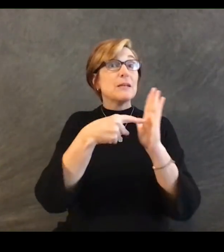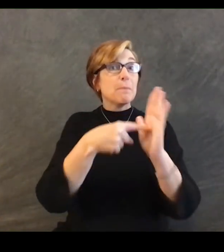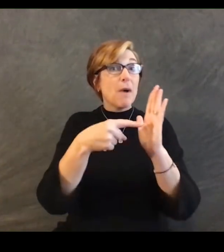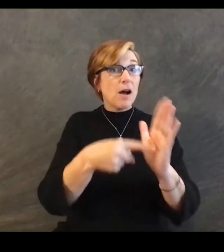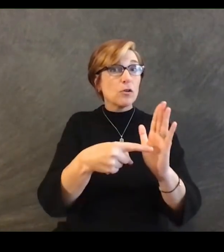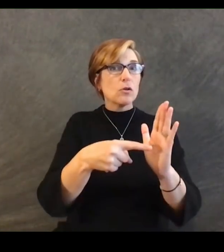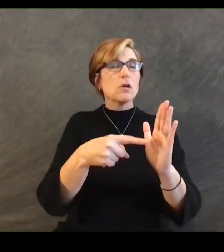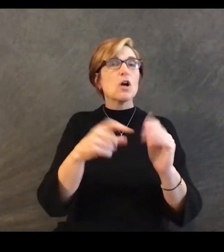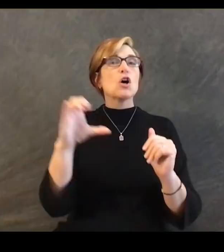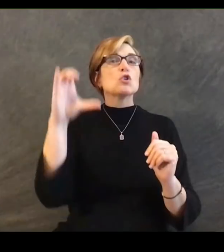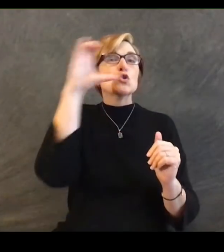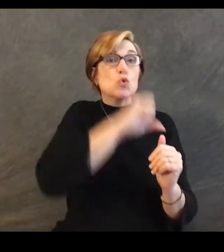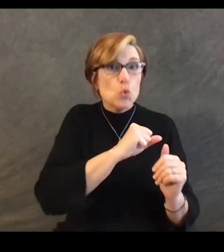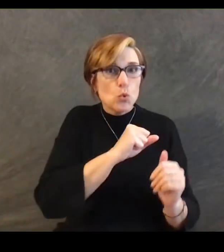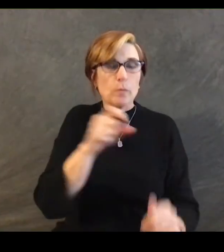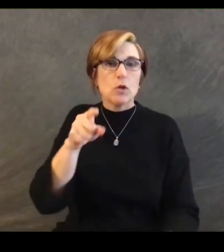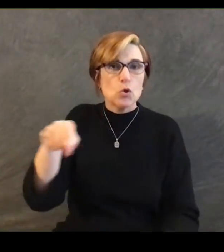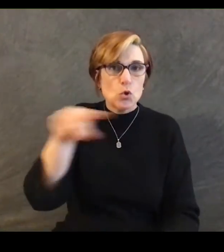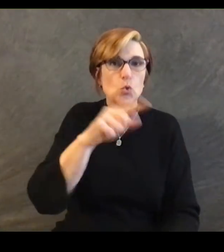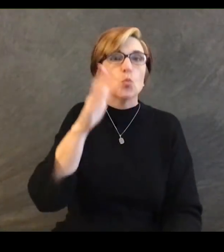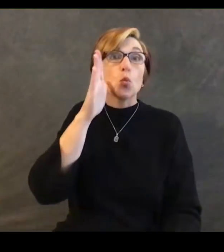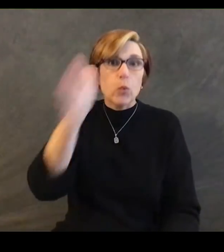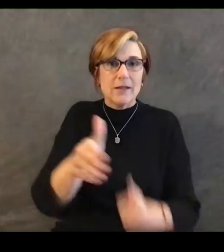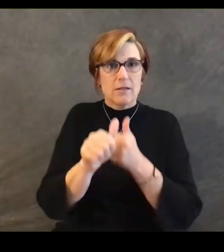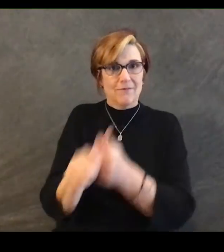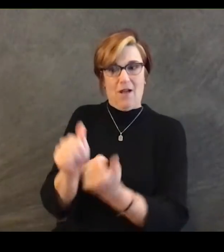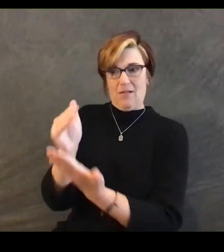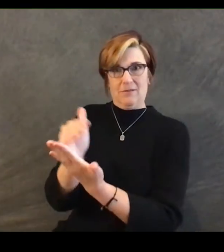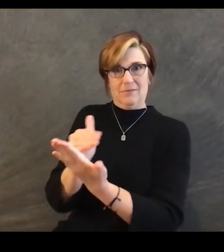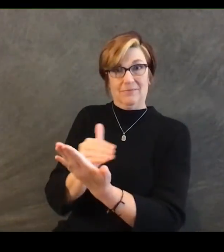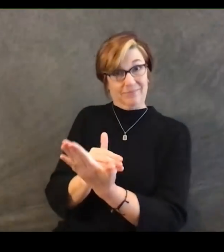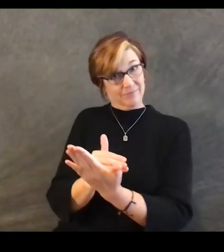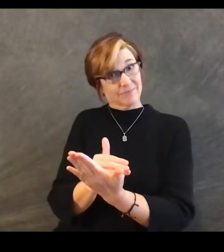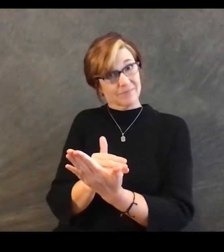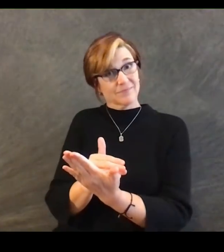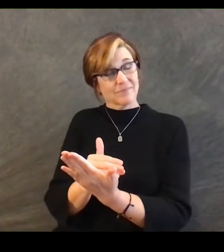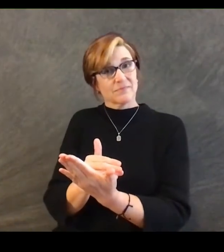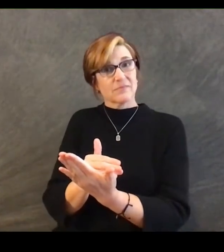morning or every night by the reality on the ground coming in from New York New